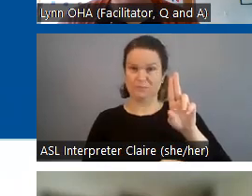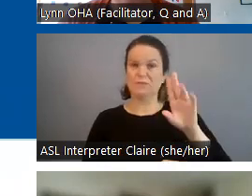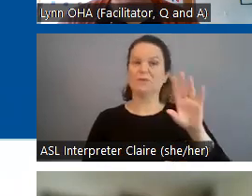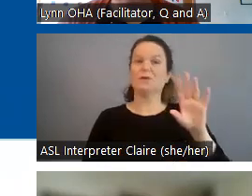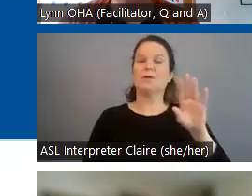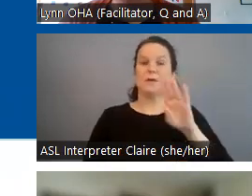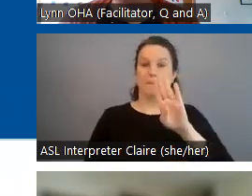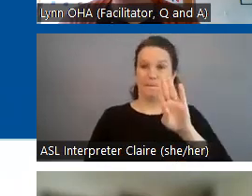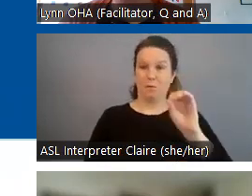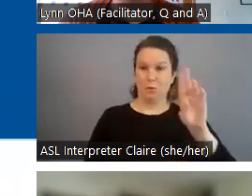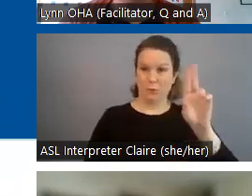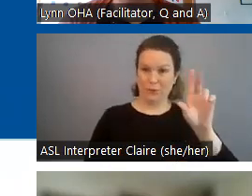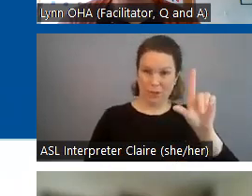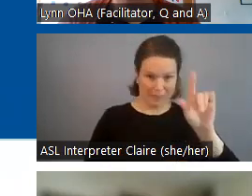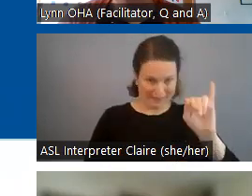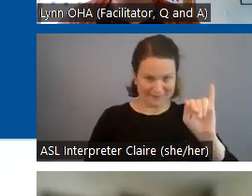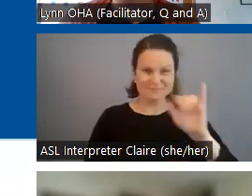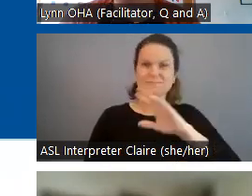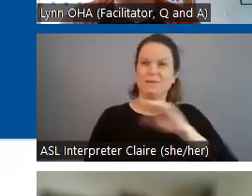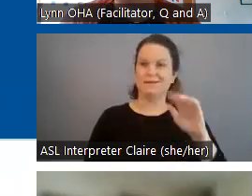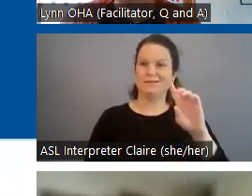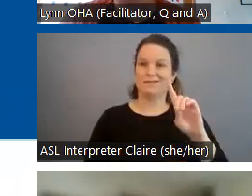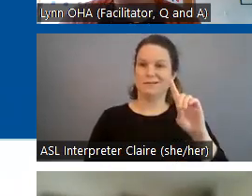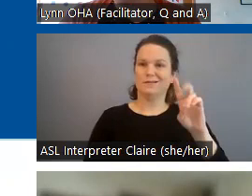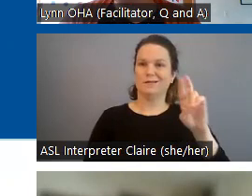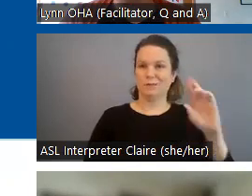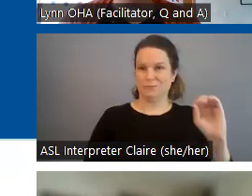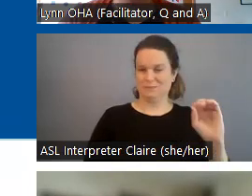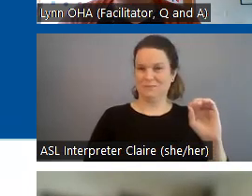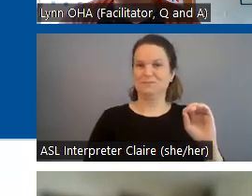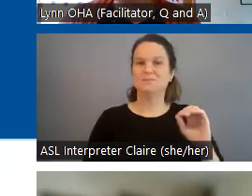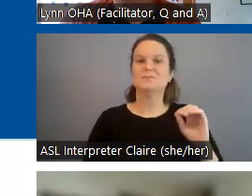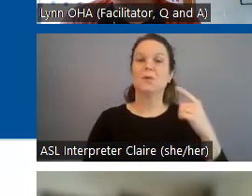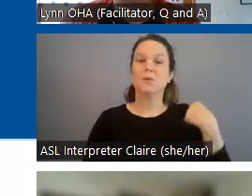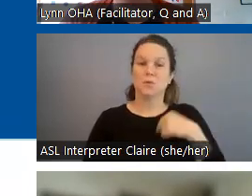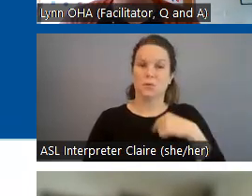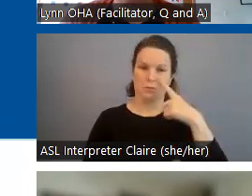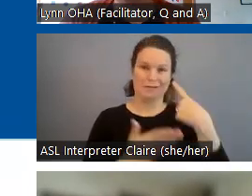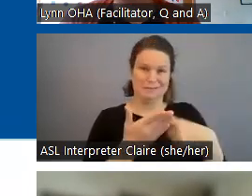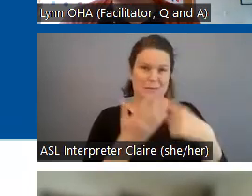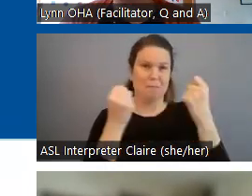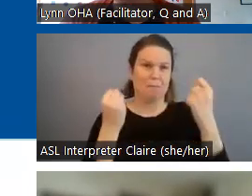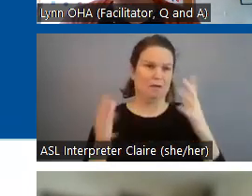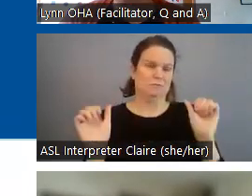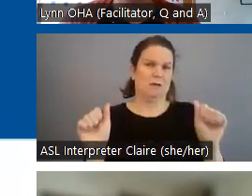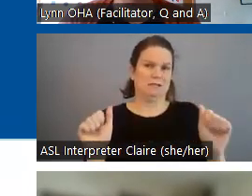Labor and Industries, and Disability Rights Oregon. We will cover as much as